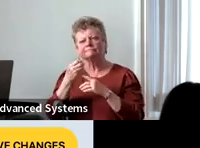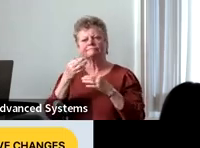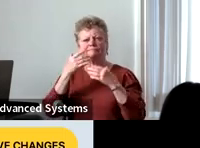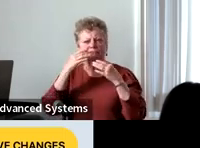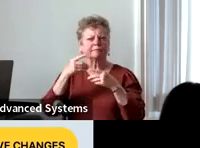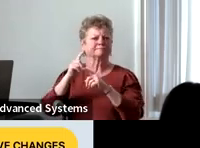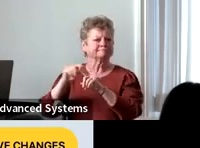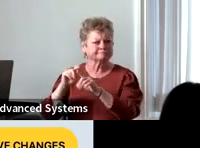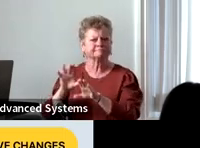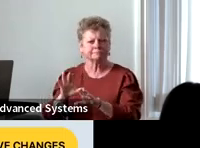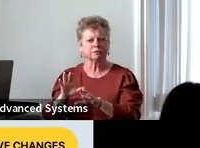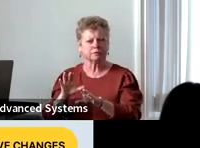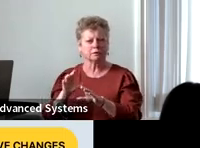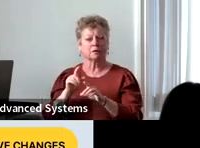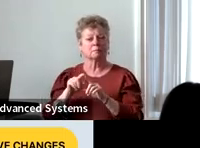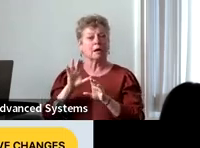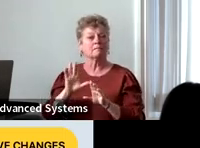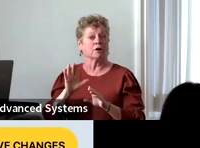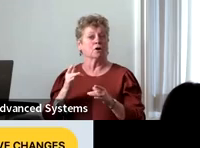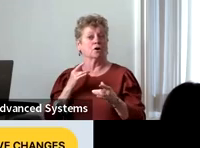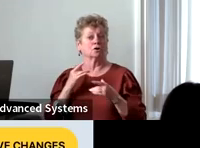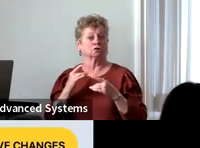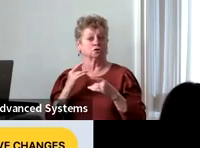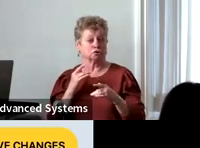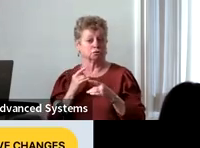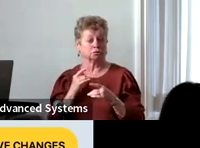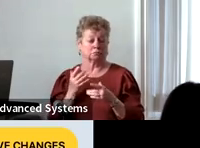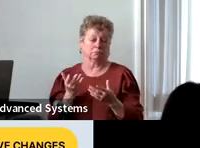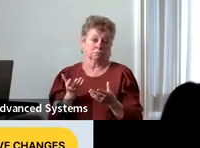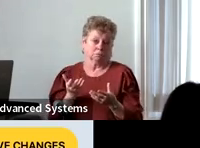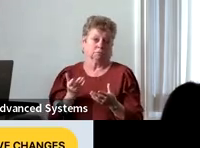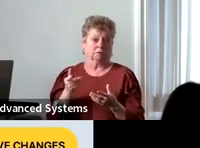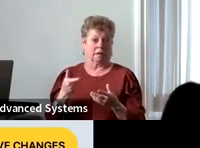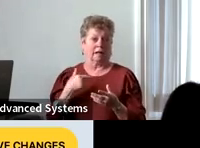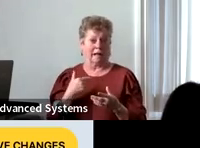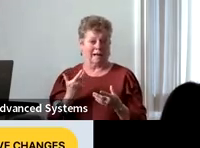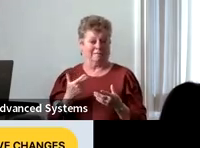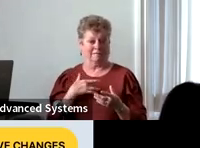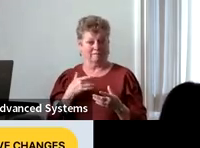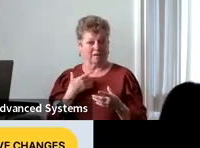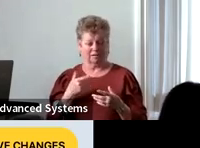in order of concerns, they report, and not surprisingly, they report having low self assessed physical health,